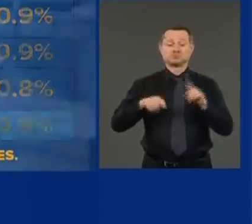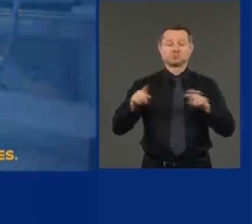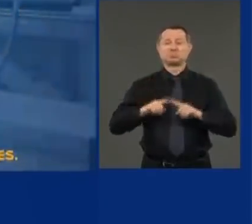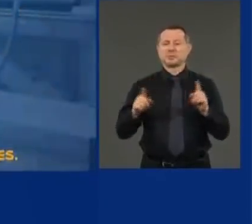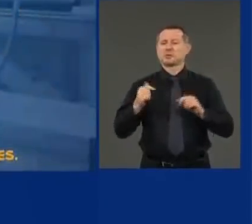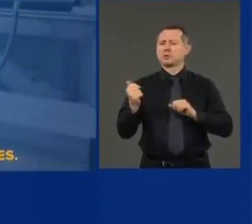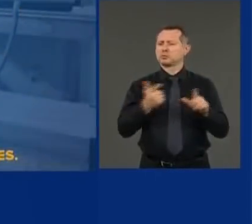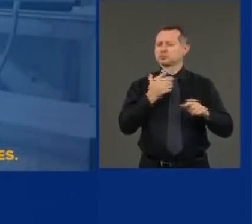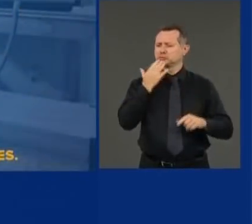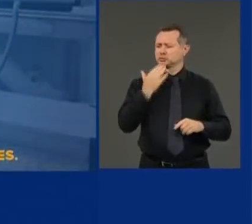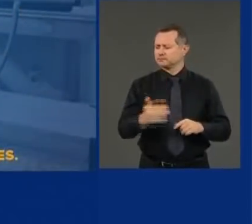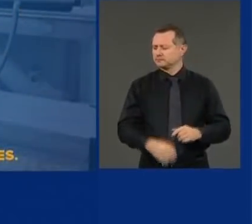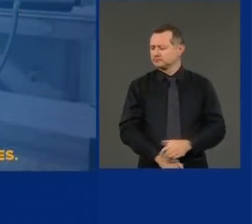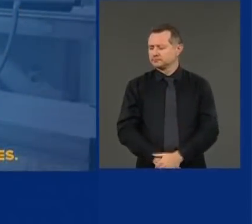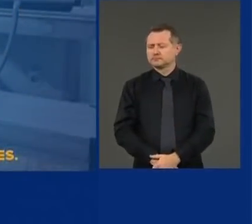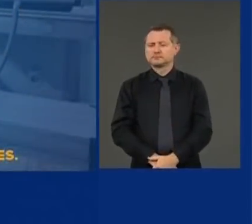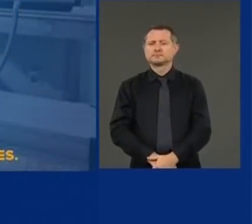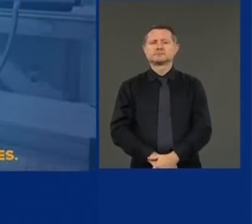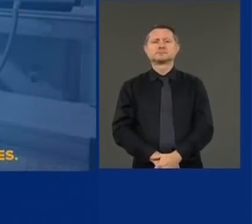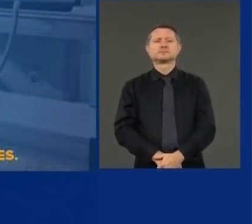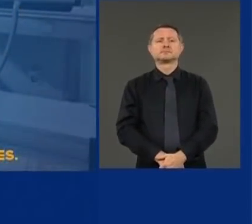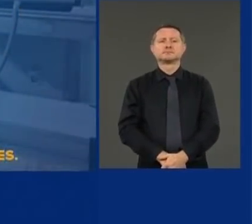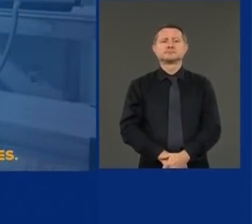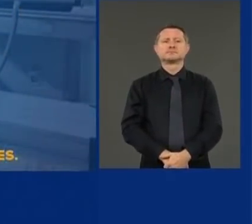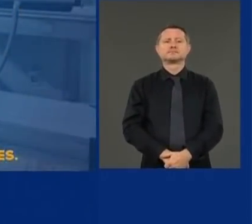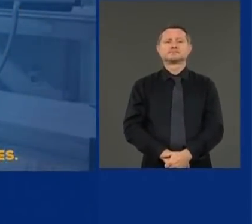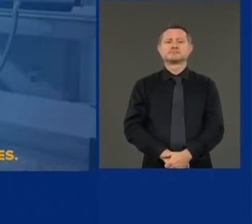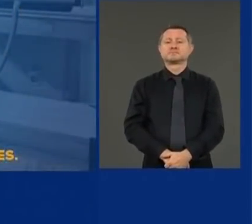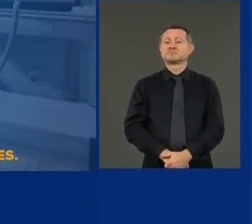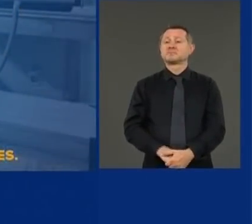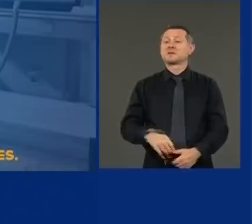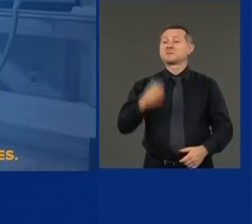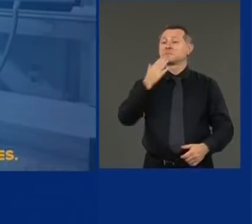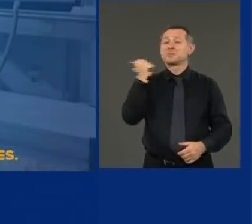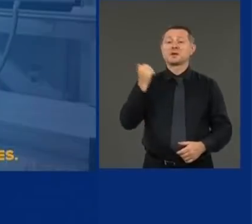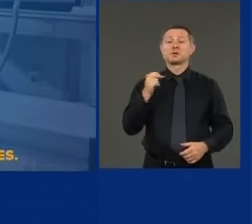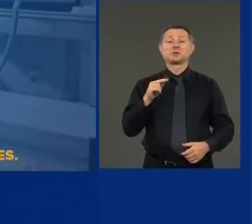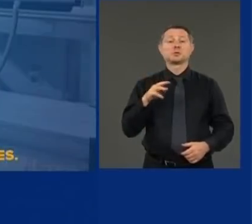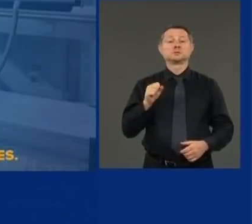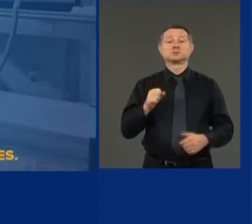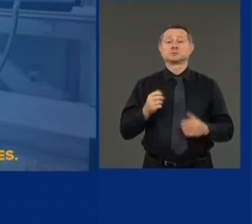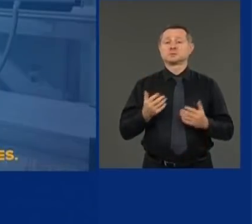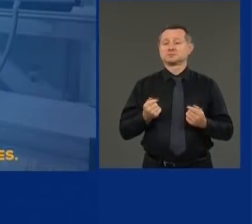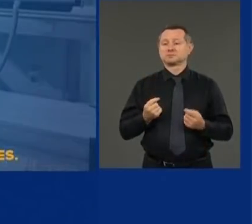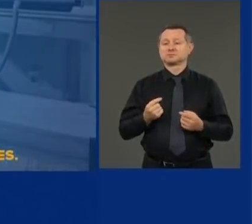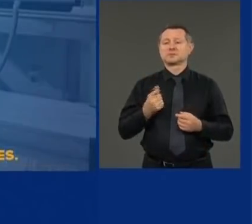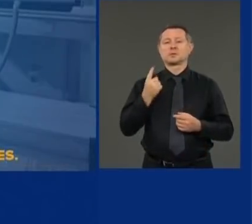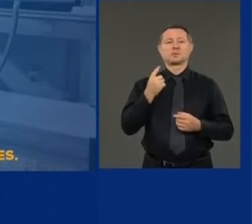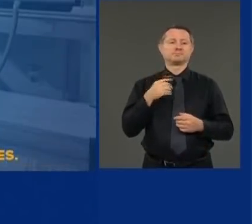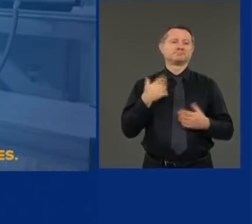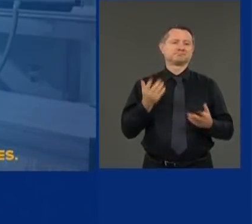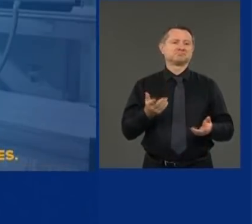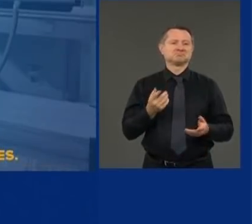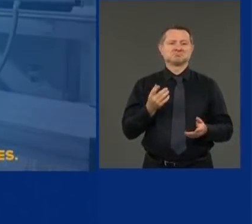AGAIN, YOU SEE THE VARIANCE AMONG DIFFERENT BOROUGHS, BUT THE NUMBERS ARE ALL GOOD.